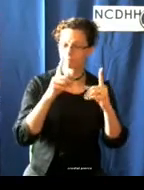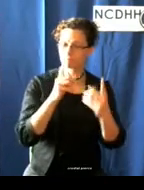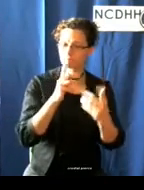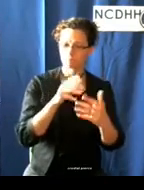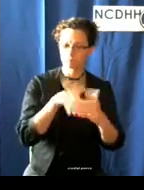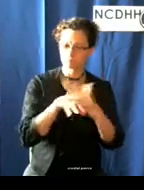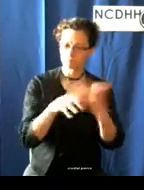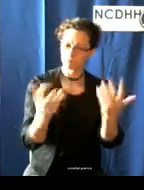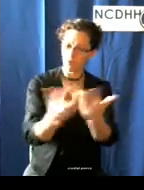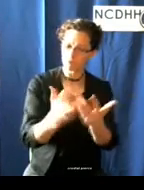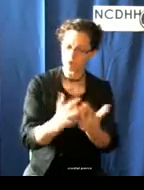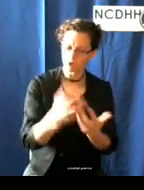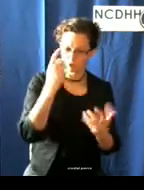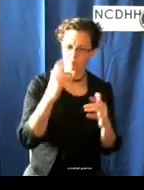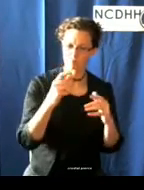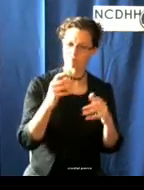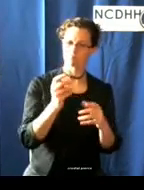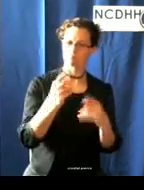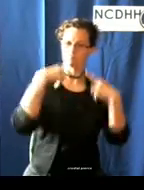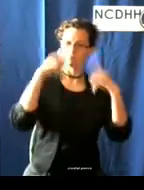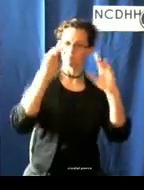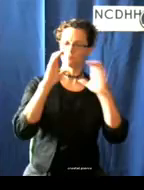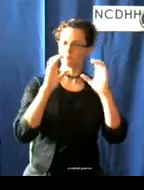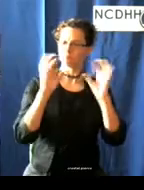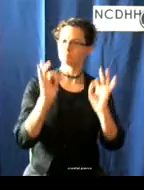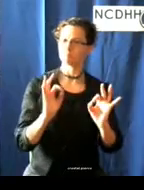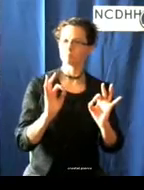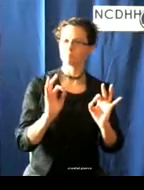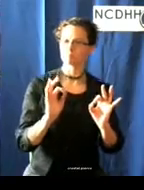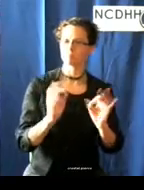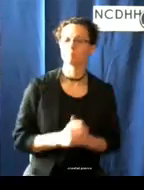AND THAT IS ESPECIALLY IMPORTANT WITH THE DEAF AND HARD OF HEARING